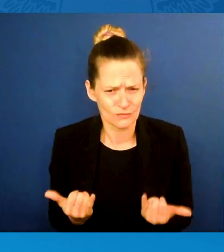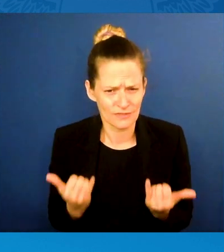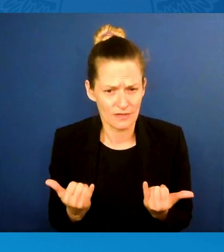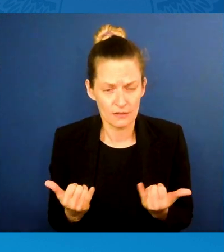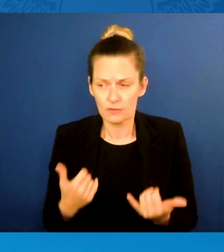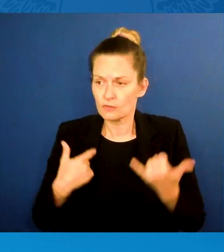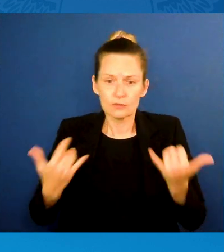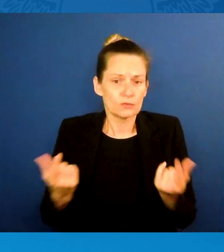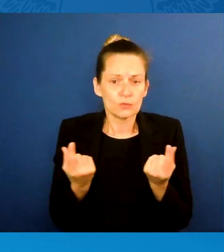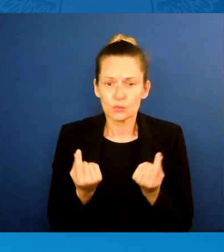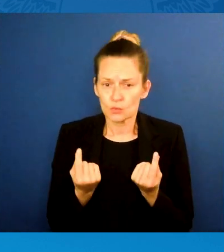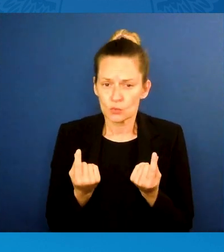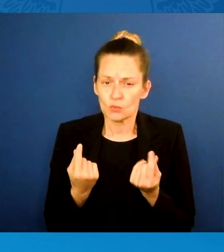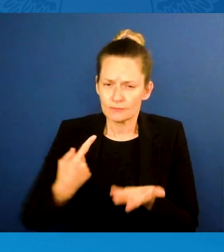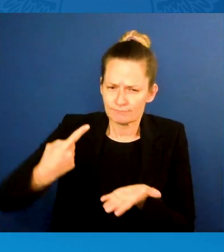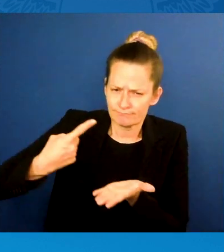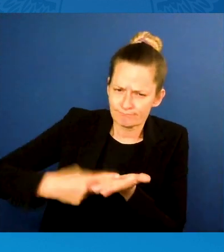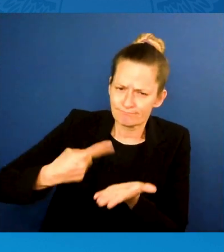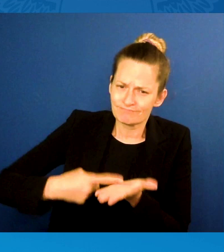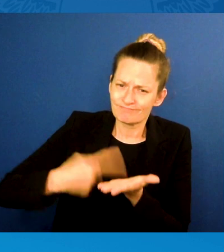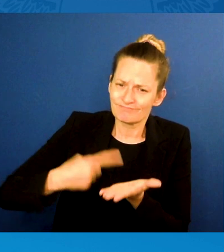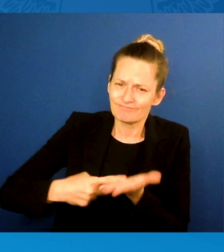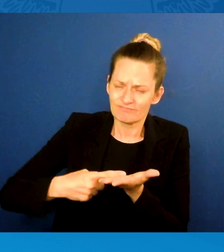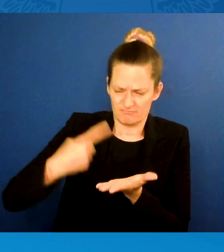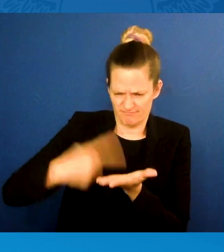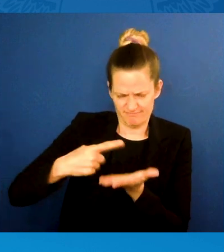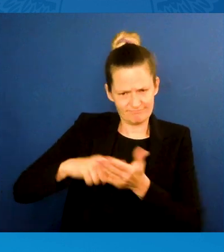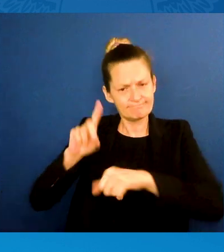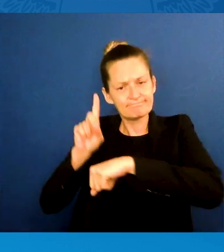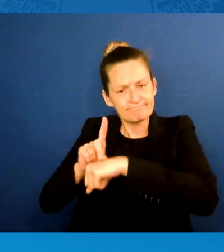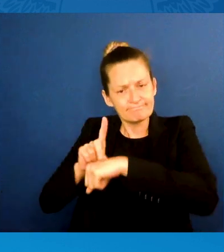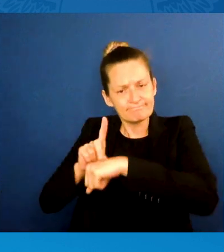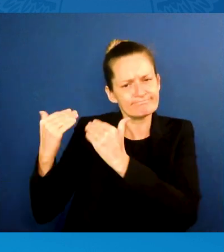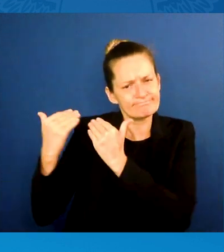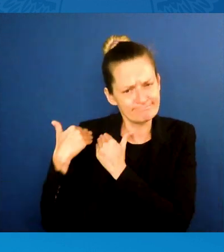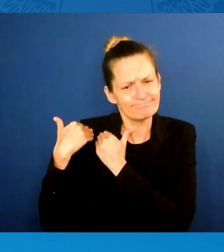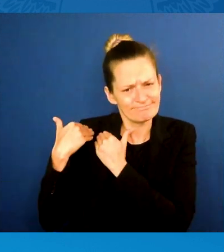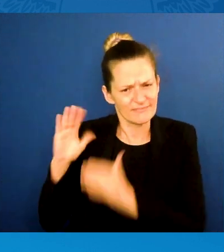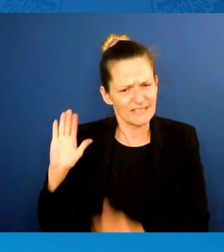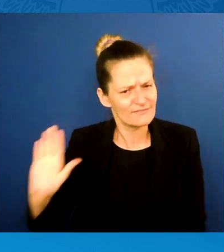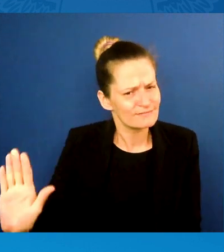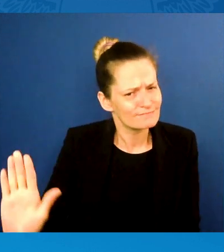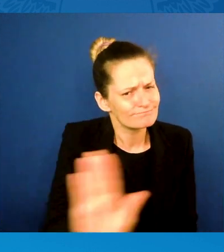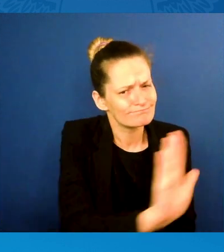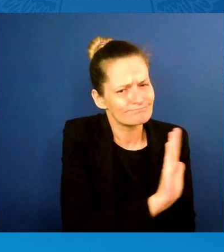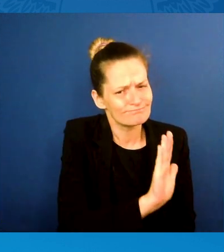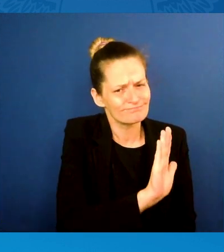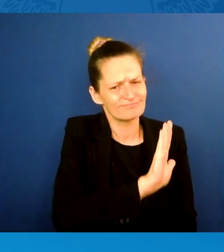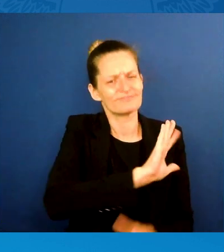which has to do with the responsibility to concern themselves with the priority of ensuring the health, safety,